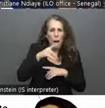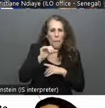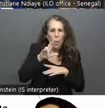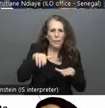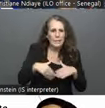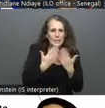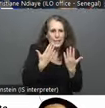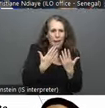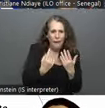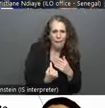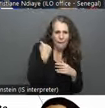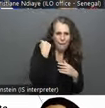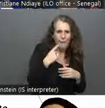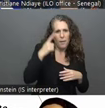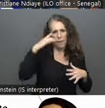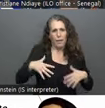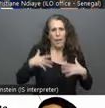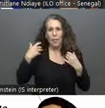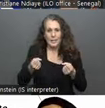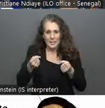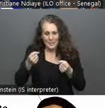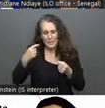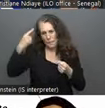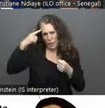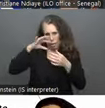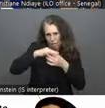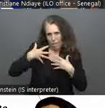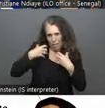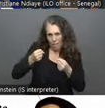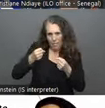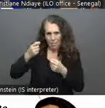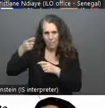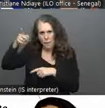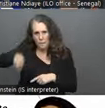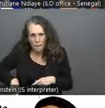10:59:31 and partnering with our brand teams on causes that can really highlight this because